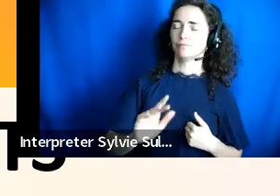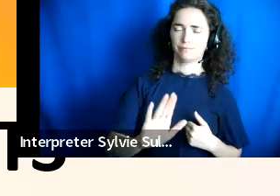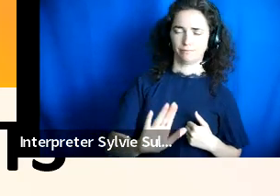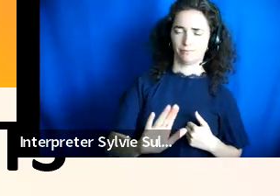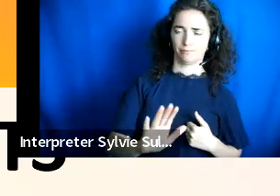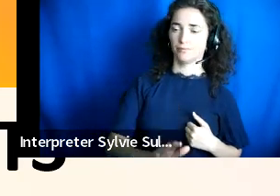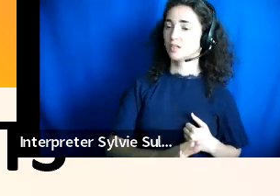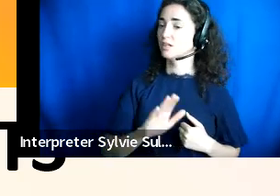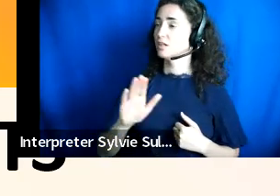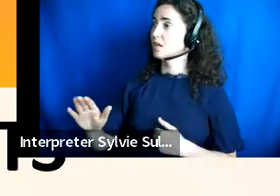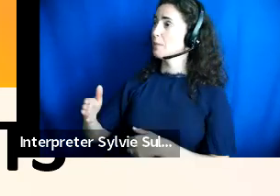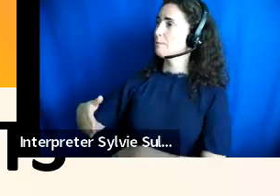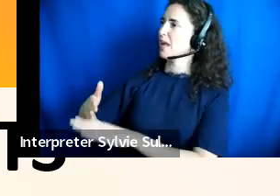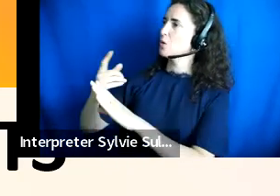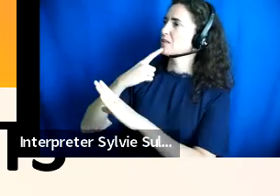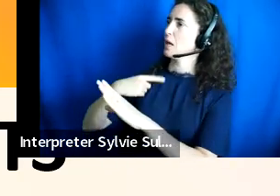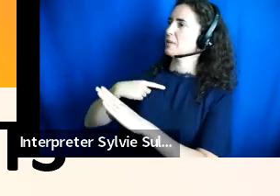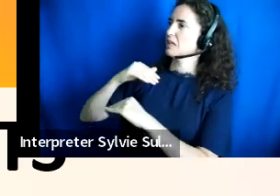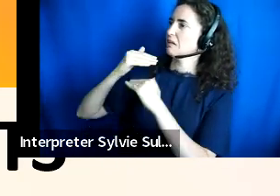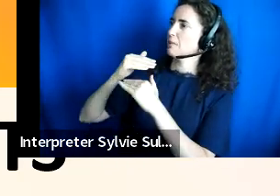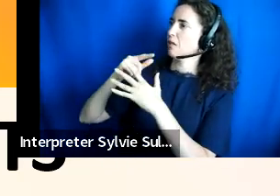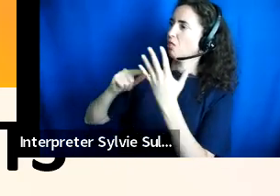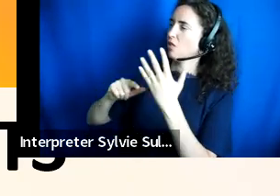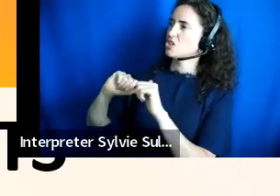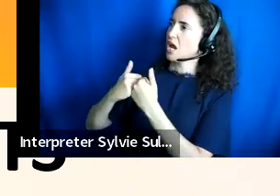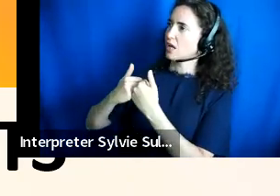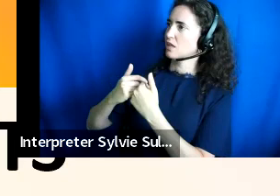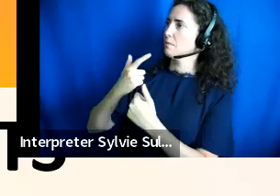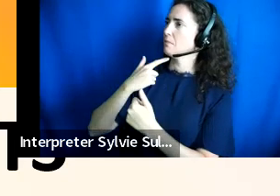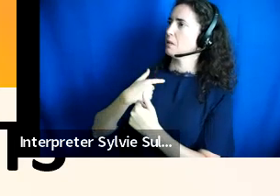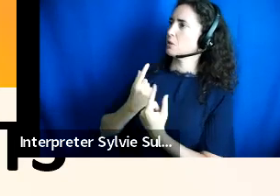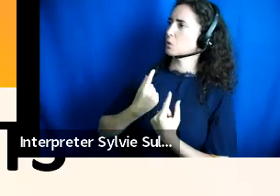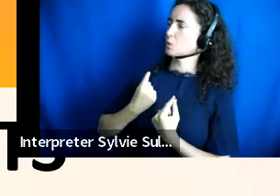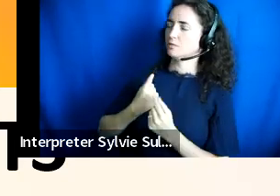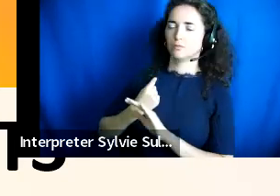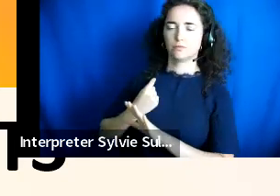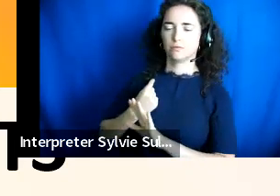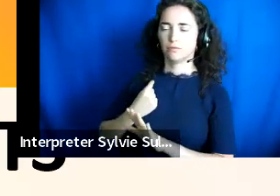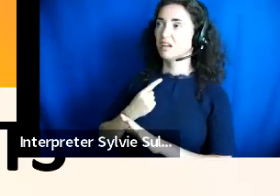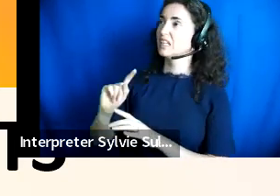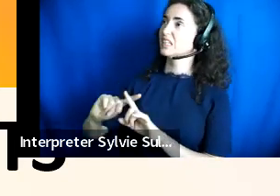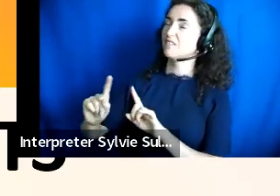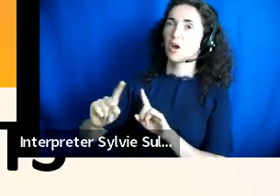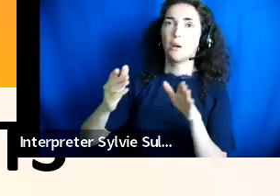barriers that have been in challenges that have been determined in all the plans that have guided my life.